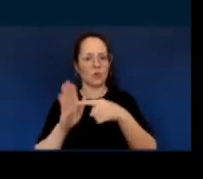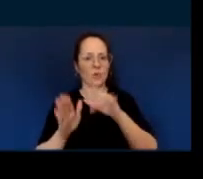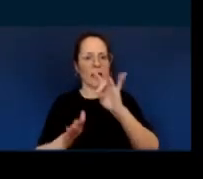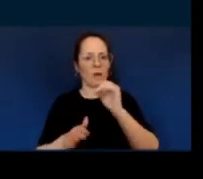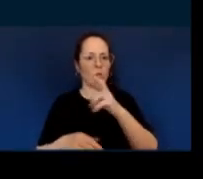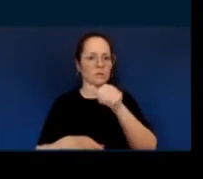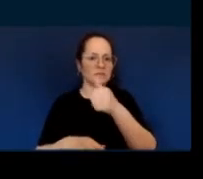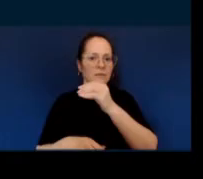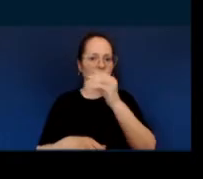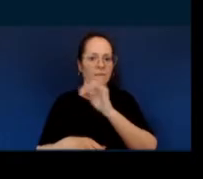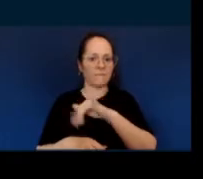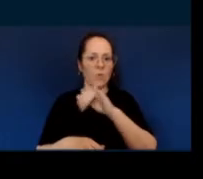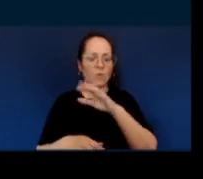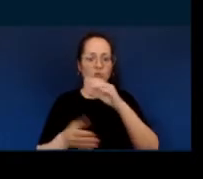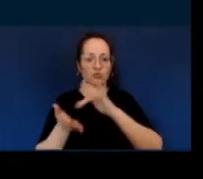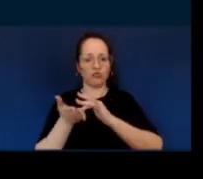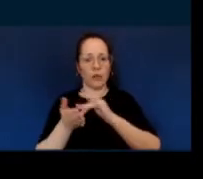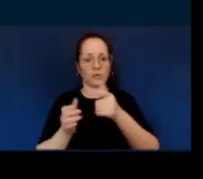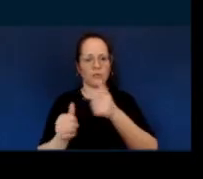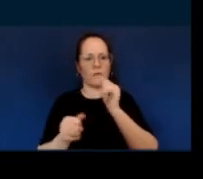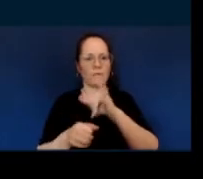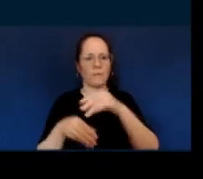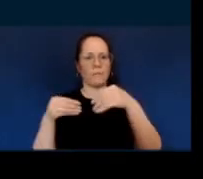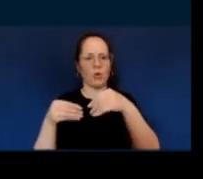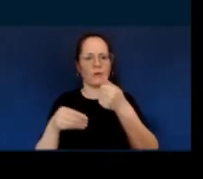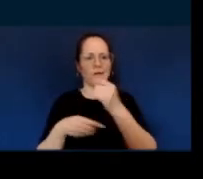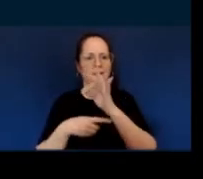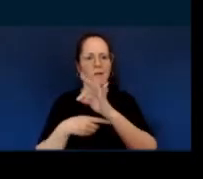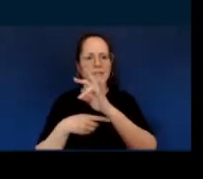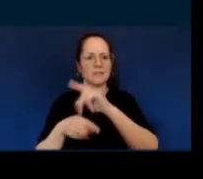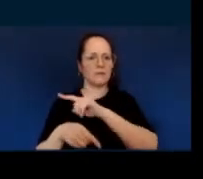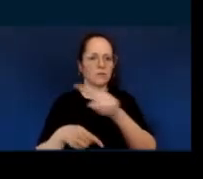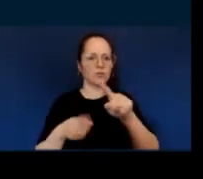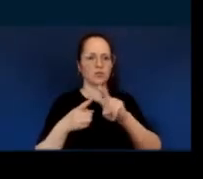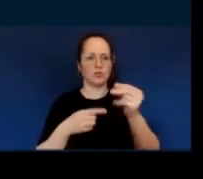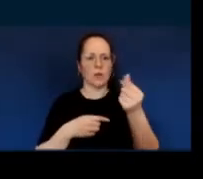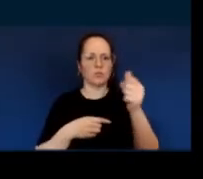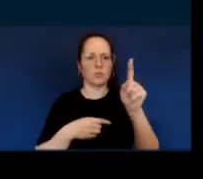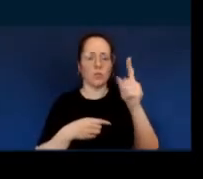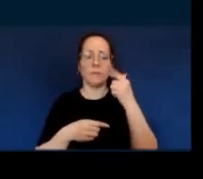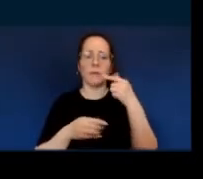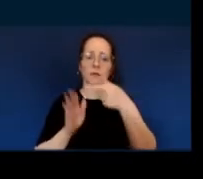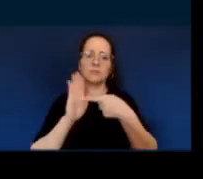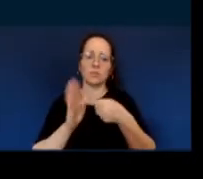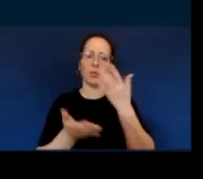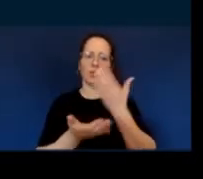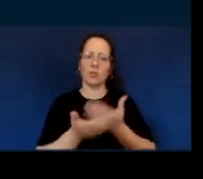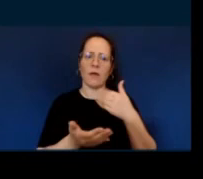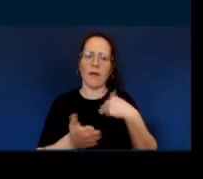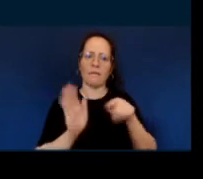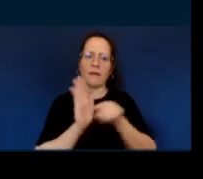BETWEEN 1997-2001 AND THEY WERE DONE SO BECAUSE THEY WERE FOUND TO HAVE NEGATIVE EFFECTS ON WOMEN.